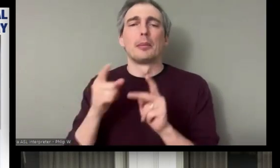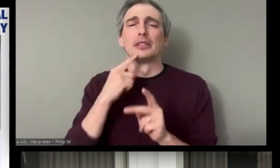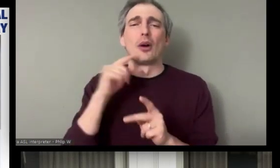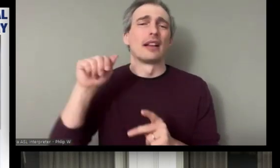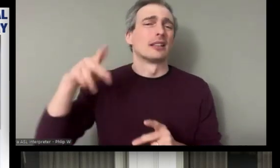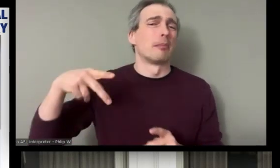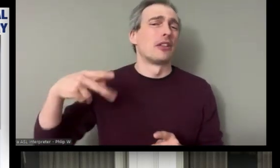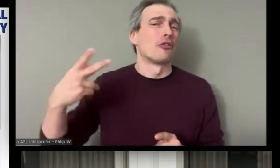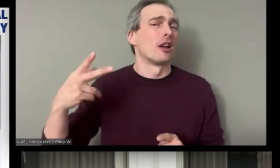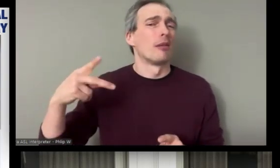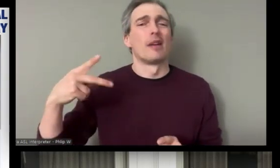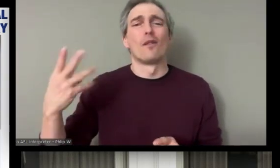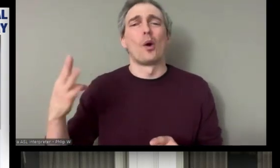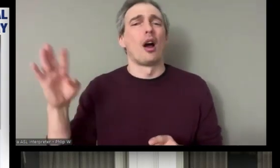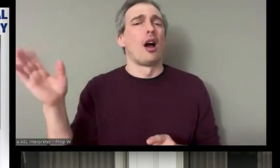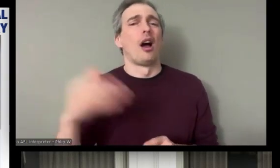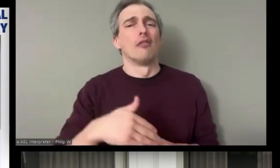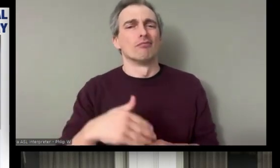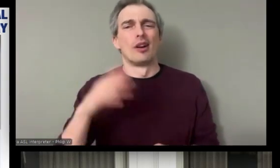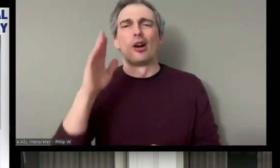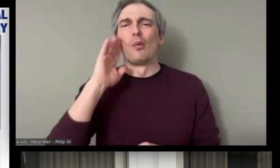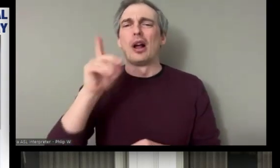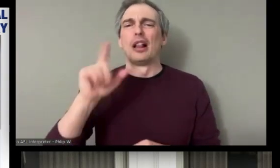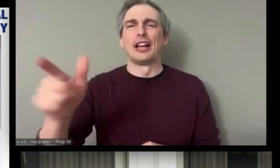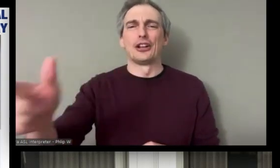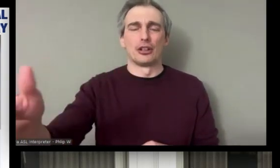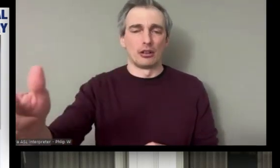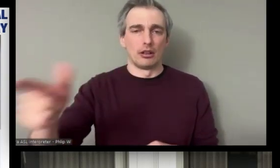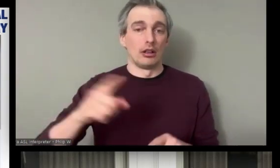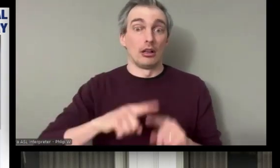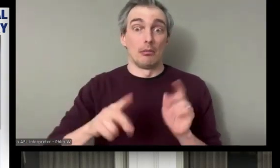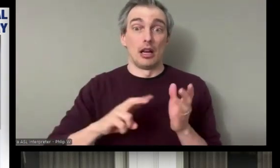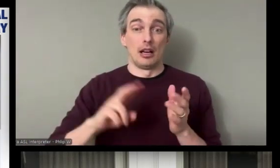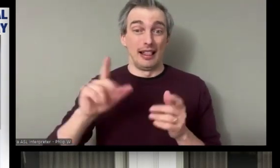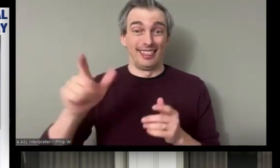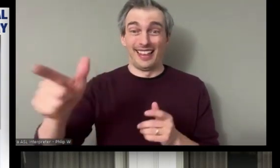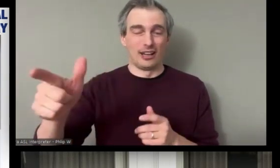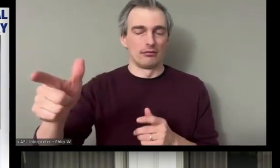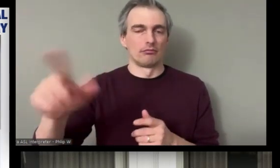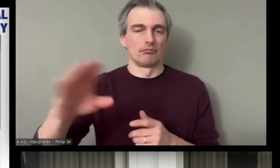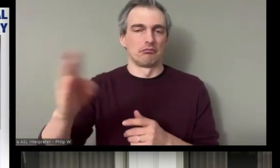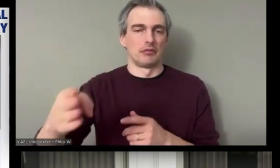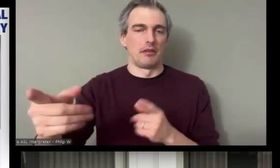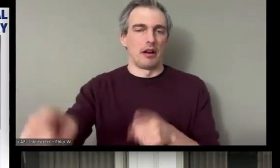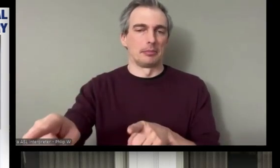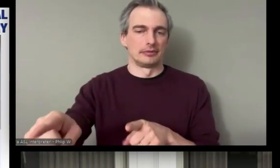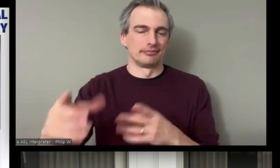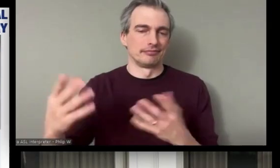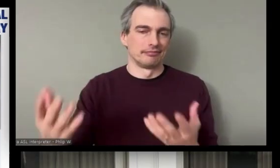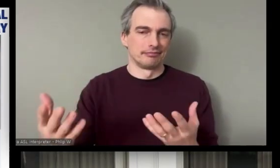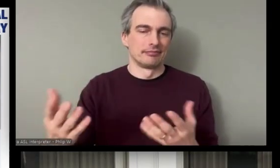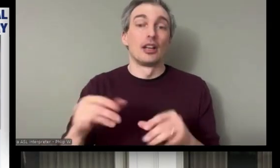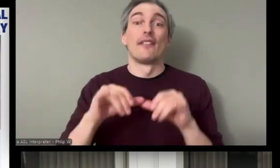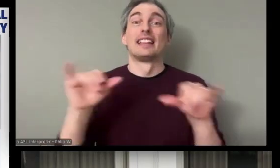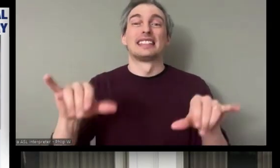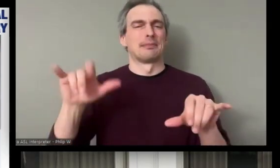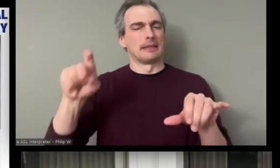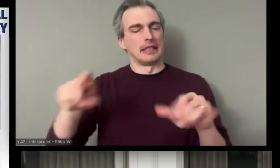And in their software development life cycle, they never get to it. So systems need to have designs where... Yeah. Things can happen by default.